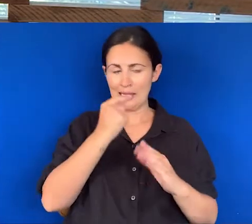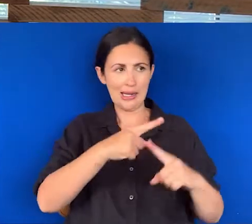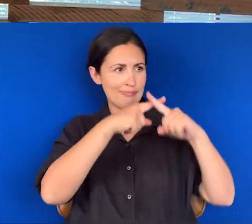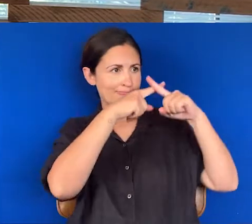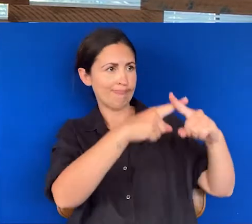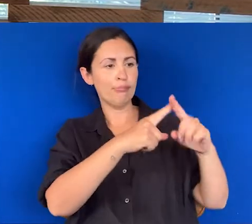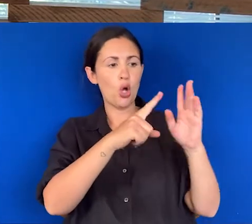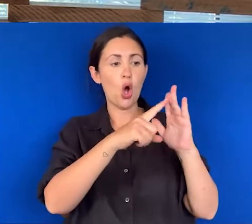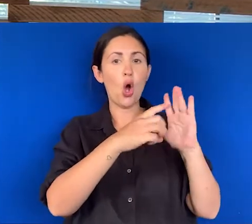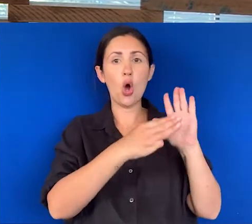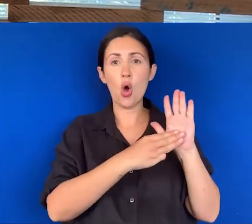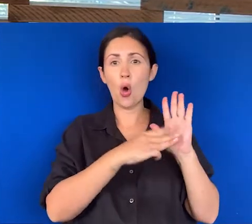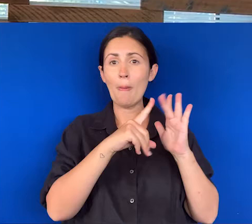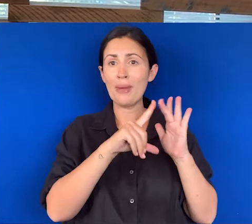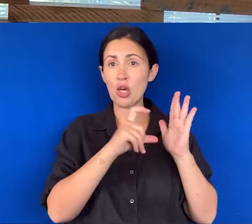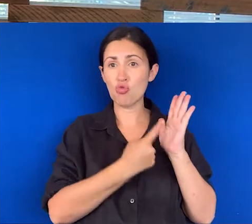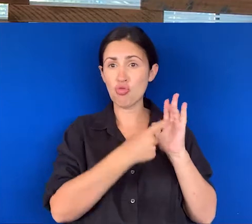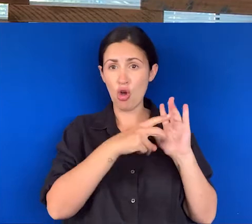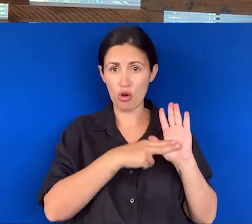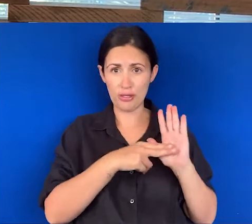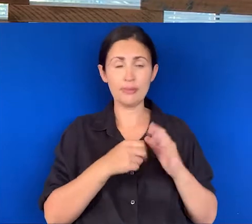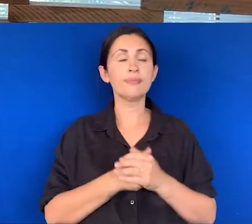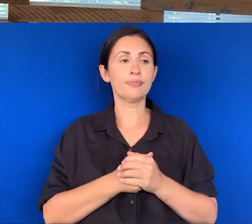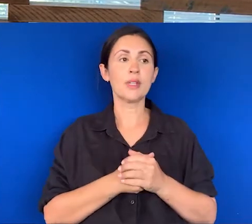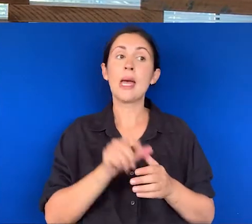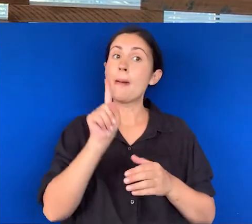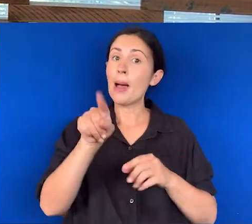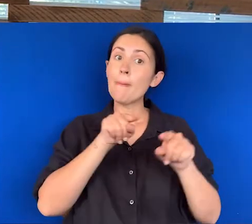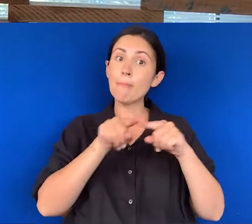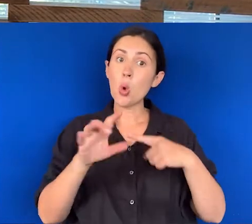We do know, however, that the most important thing here,